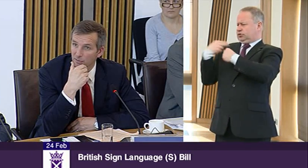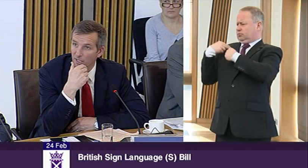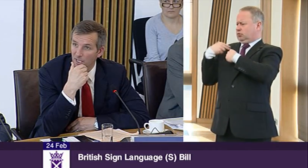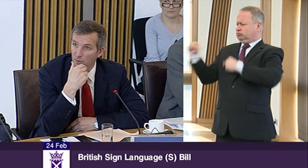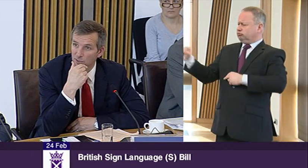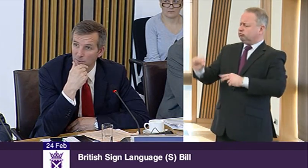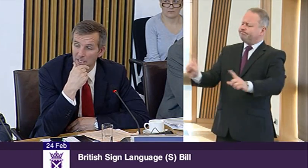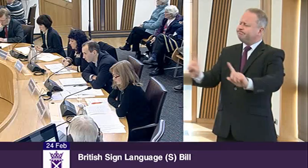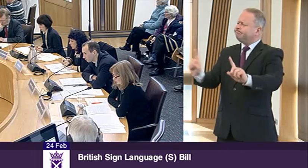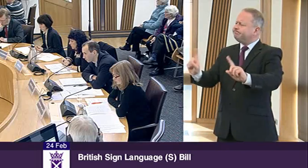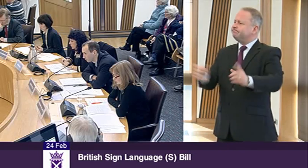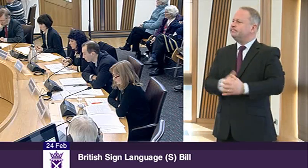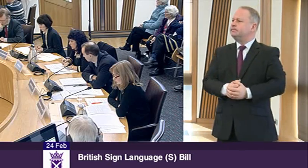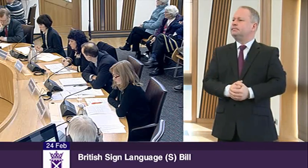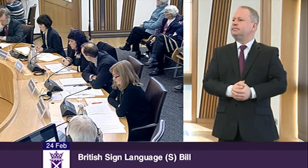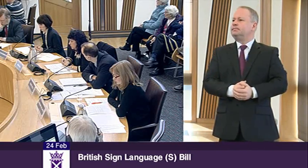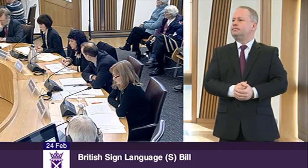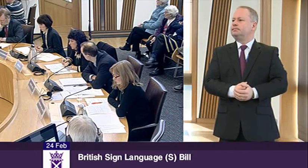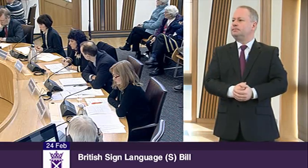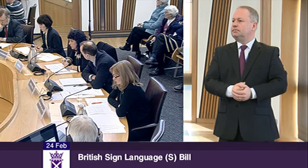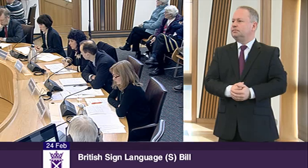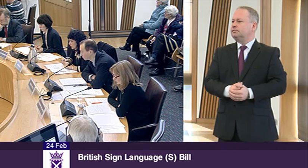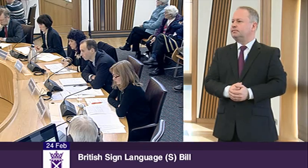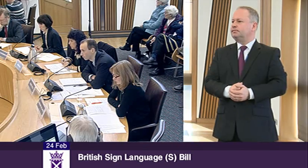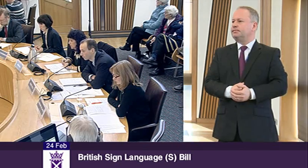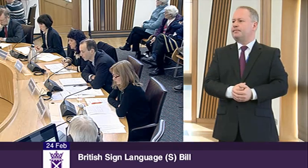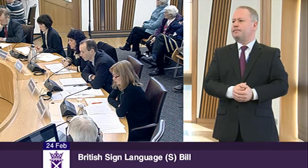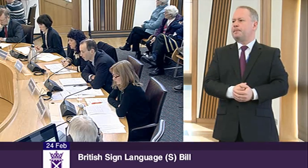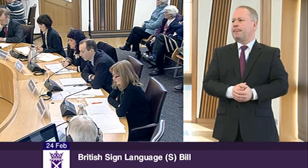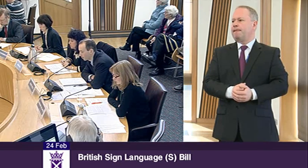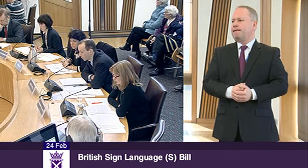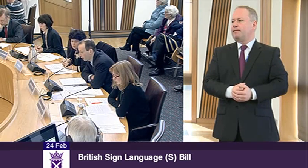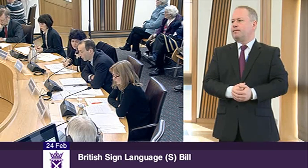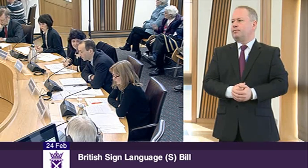responsibilities of that minister be, beyond the development of the national plan?